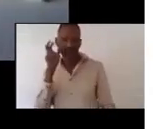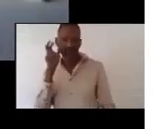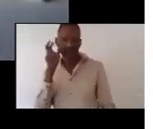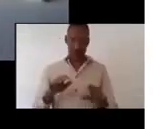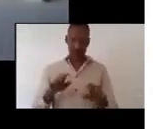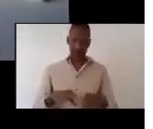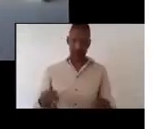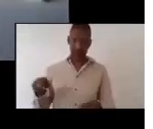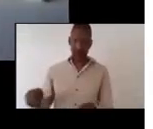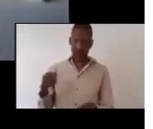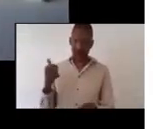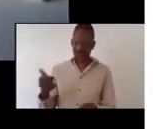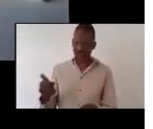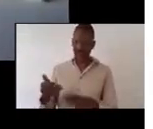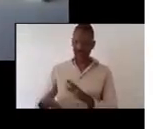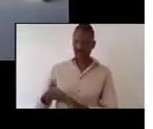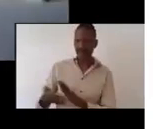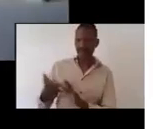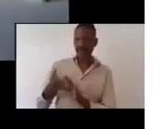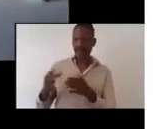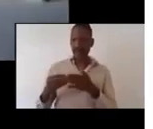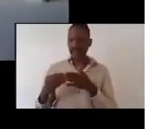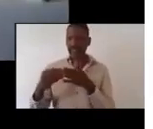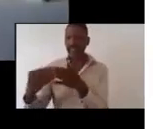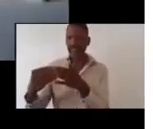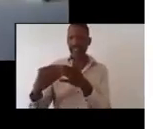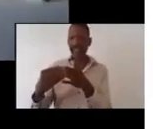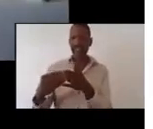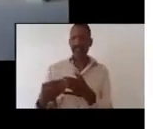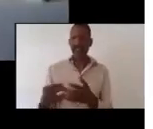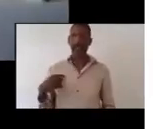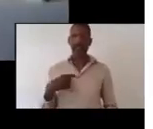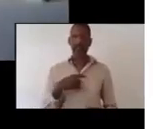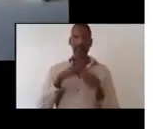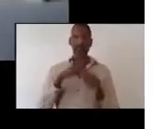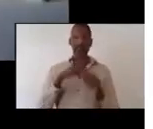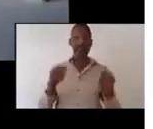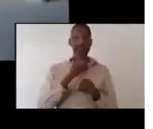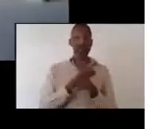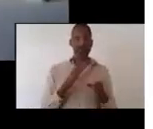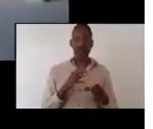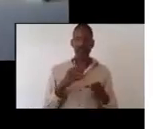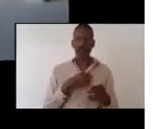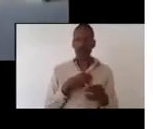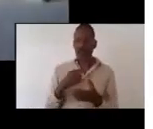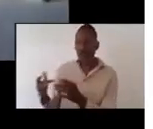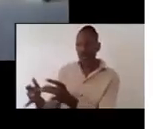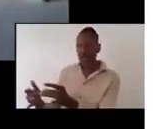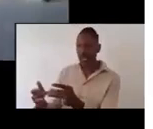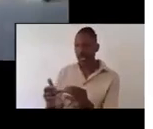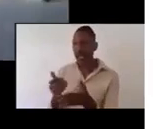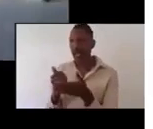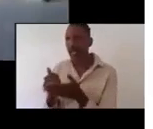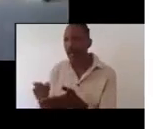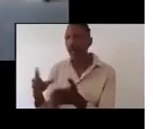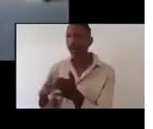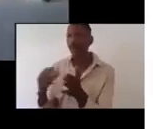The museum educators are here to support the learning process for each child and encourage many different ways children can learn in their own ways.